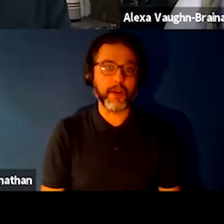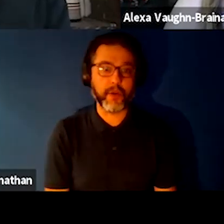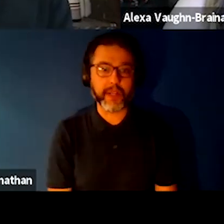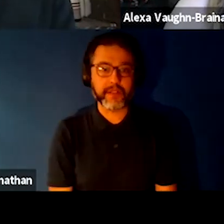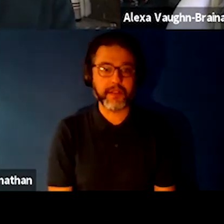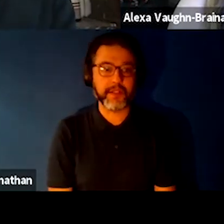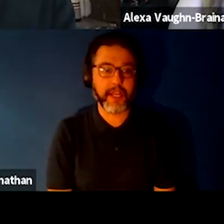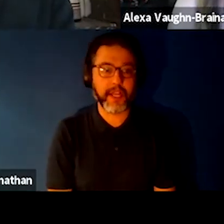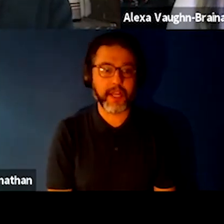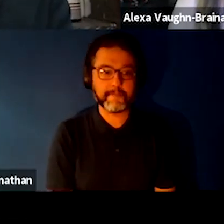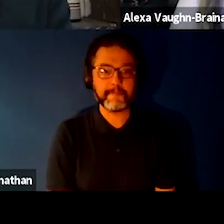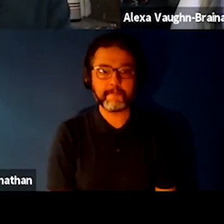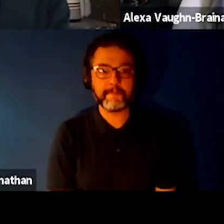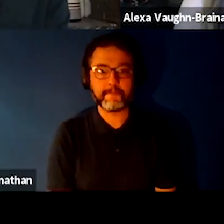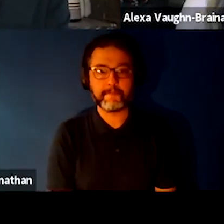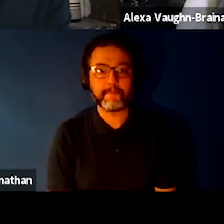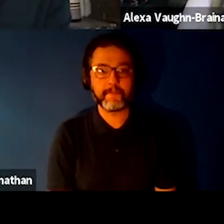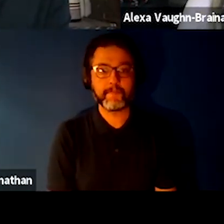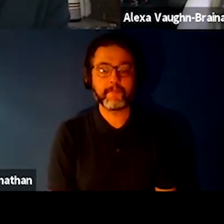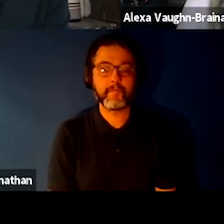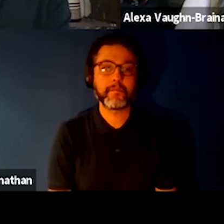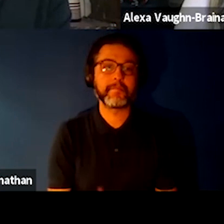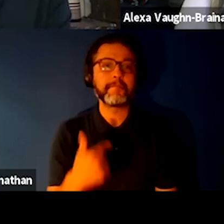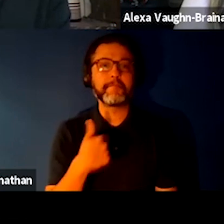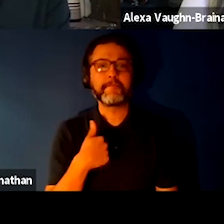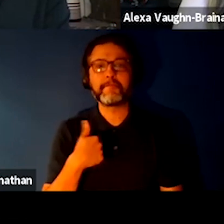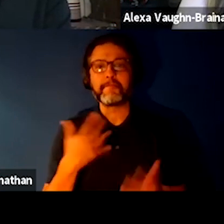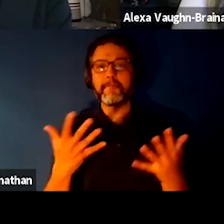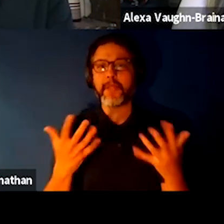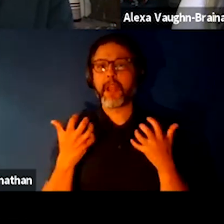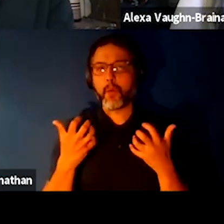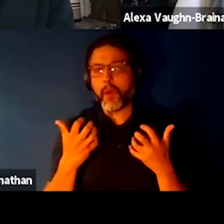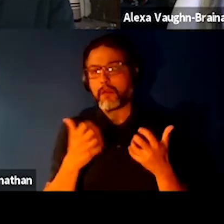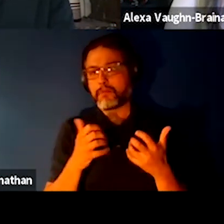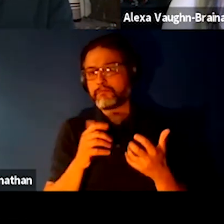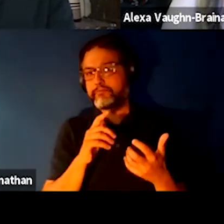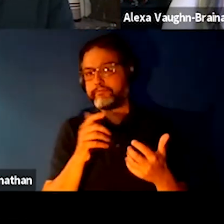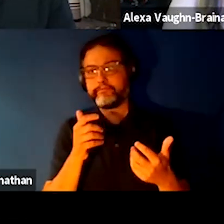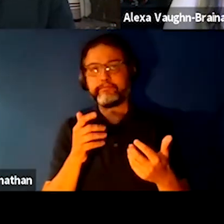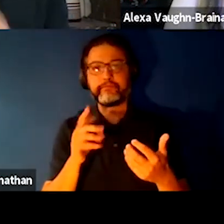And I want to follow-up on what Derrick was saying.